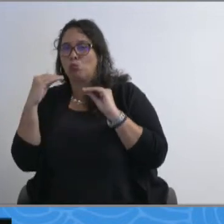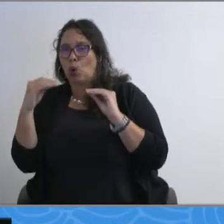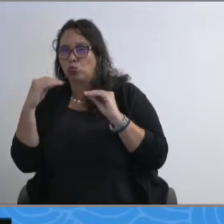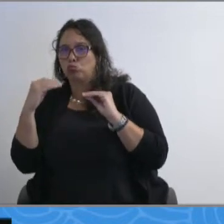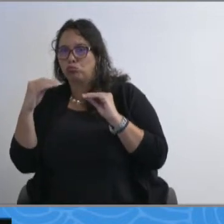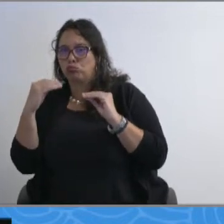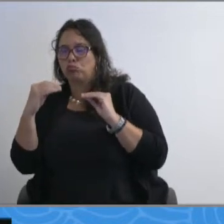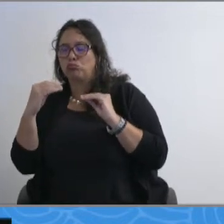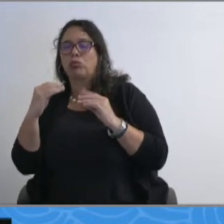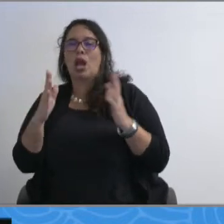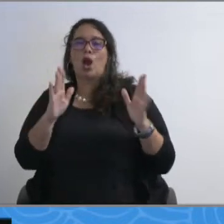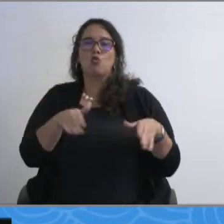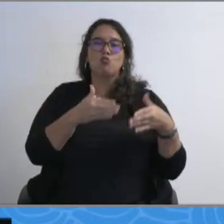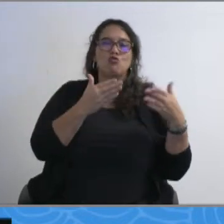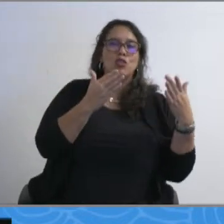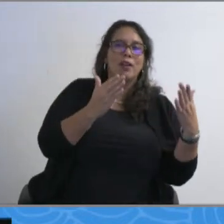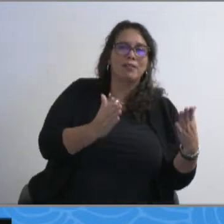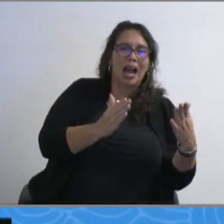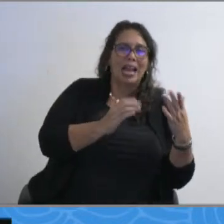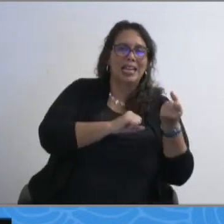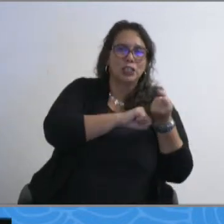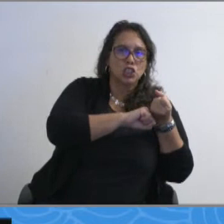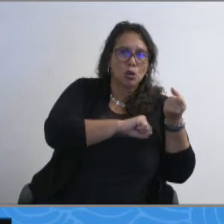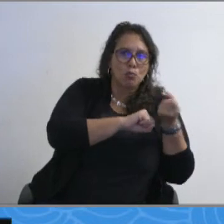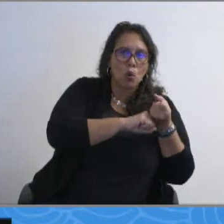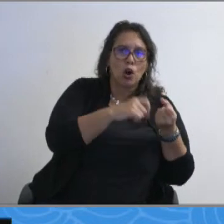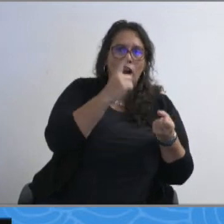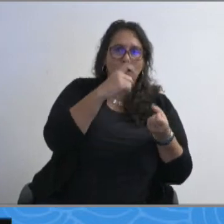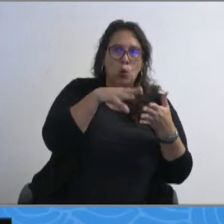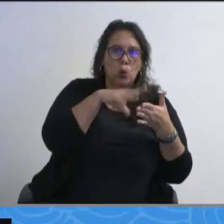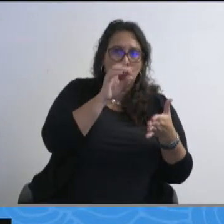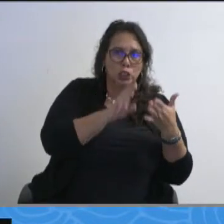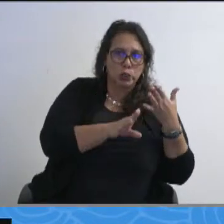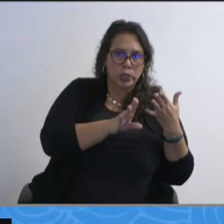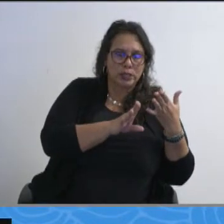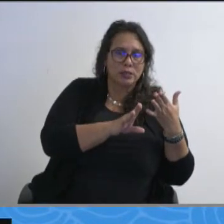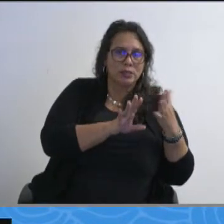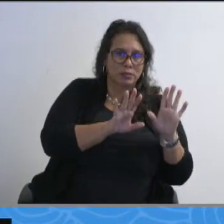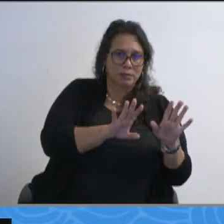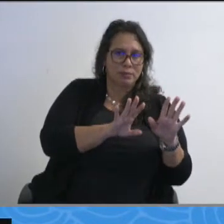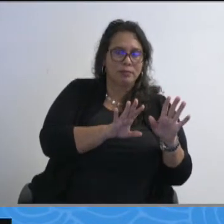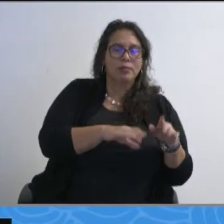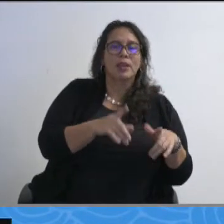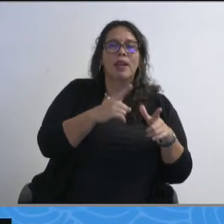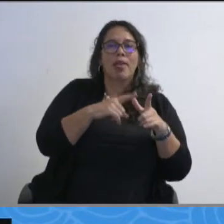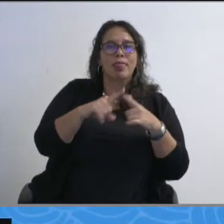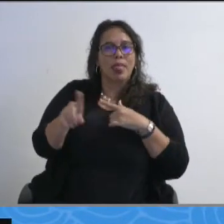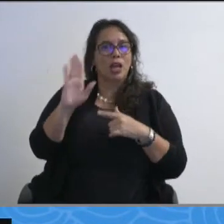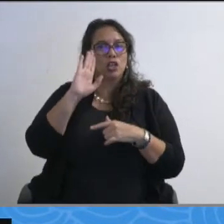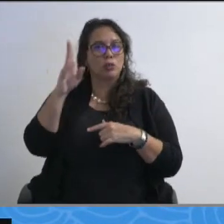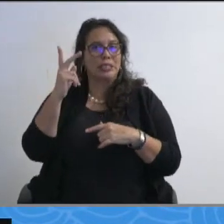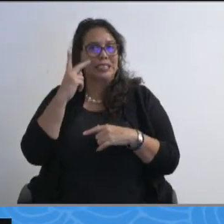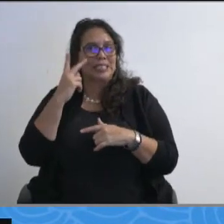providing aligned support for students. And then you'll see that all of the support,